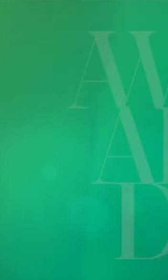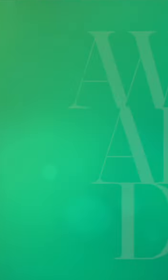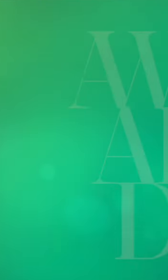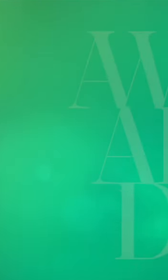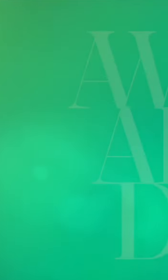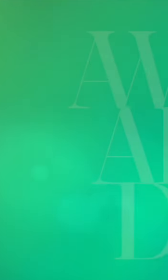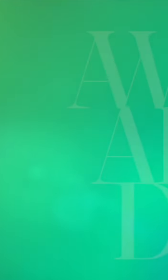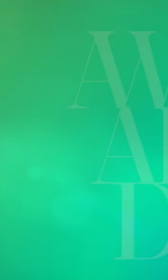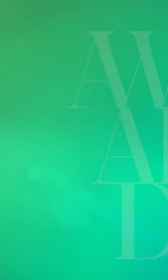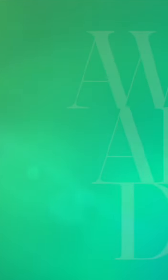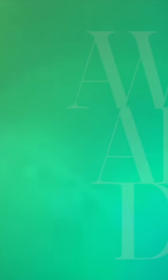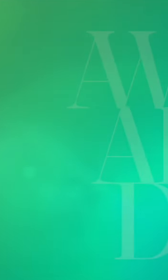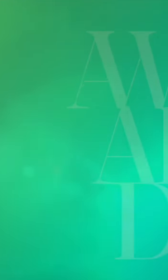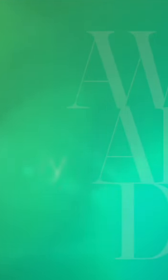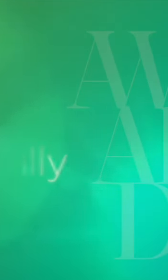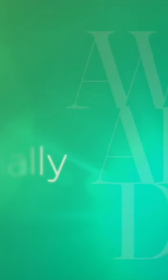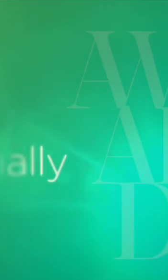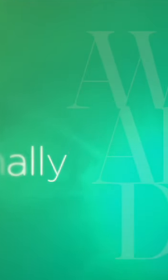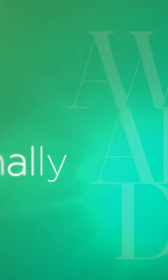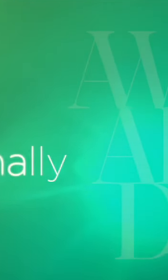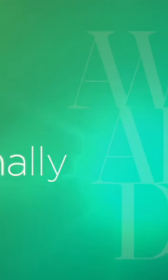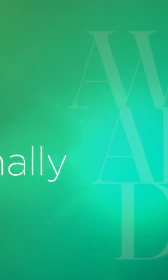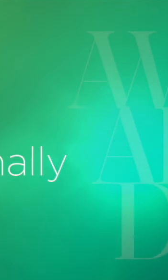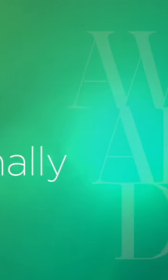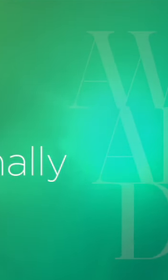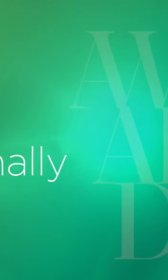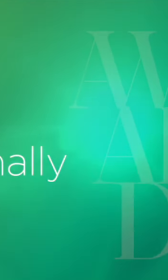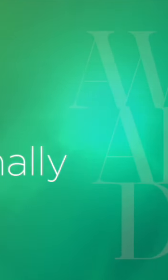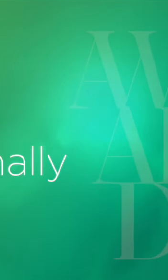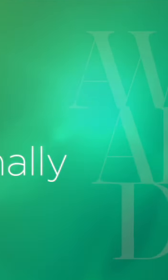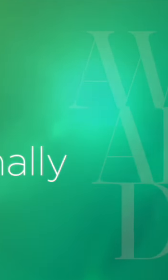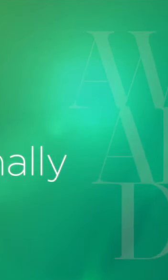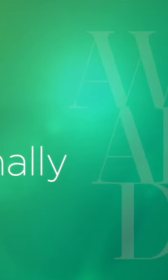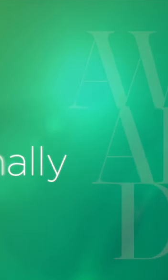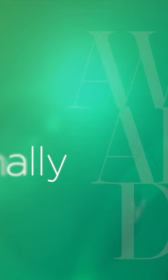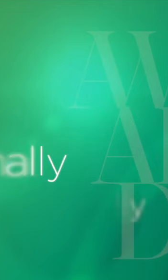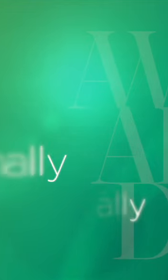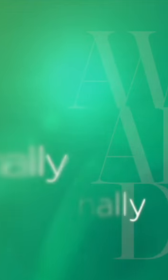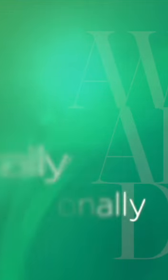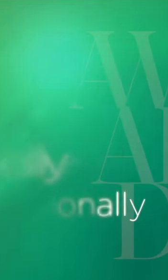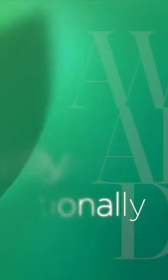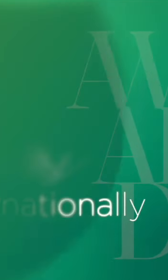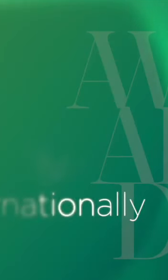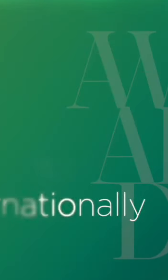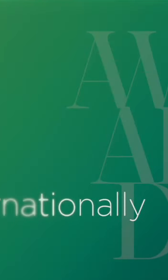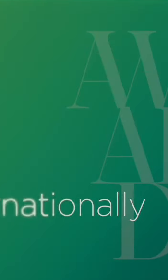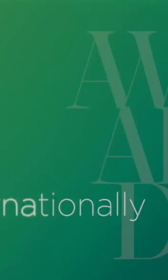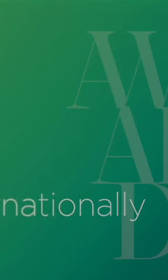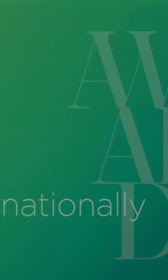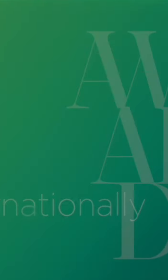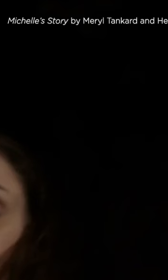As artistic director of Restless, Michelle has grown the scope of audience engagement, touring works nationally and internationally.